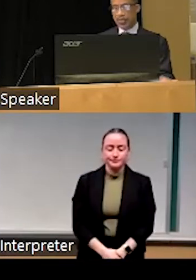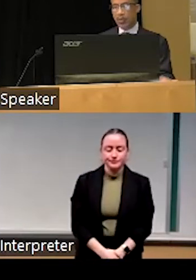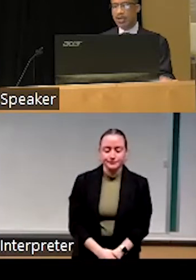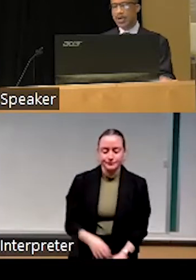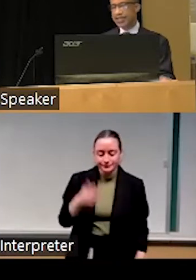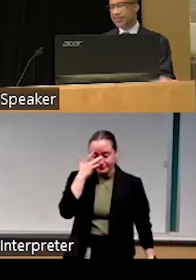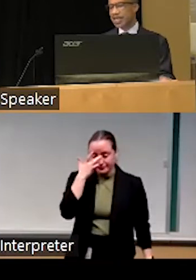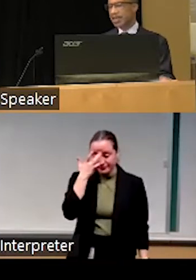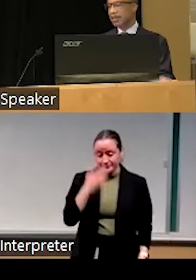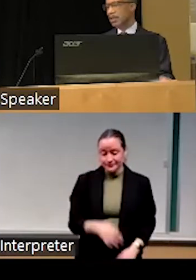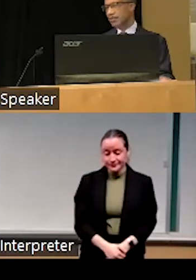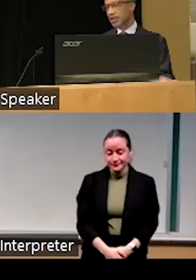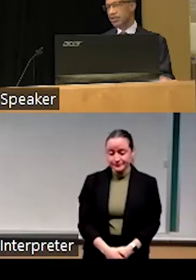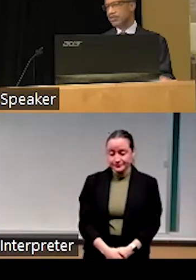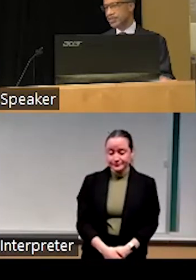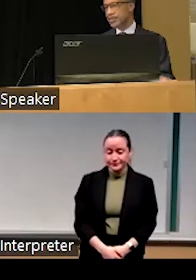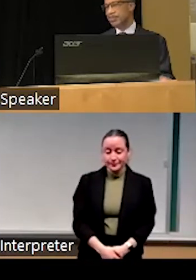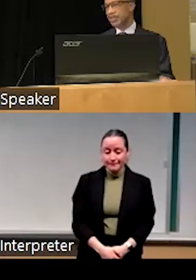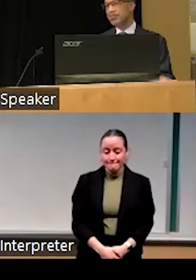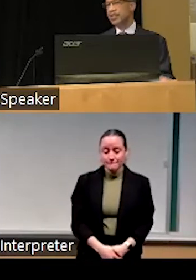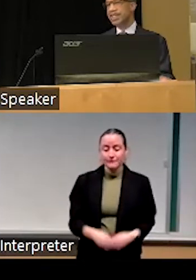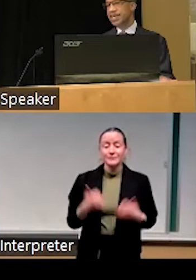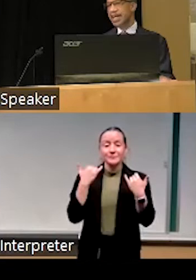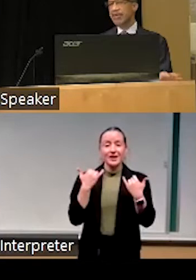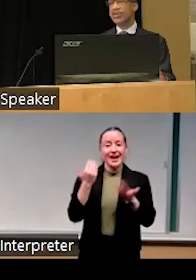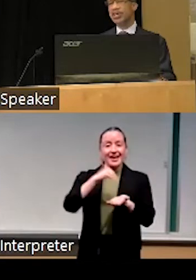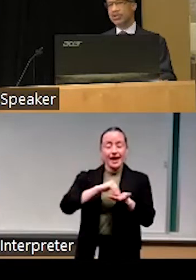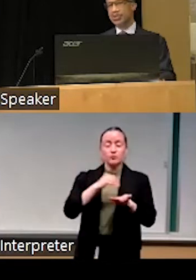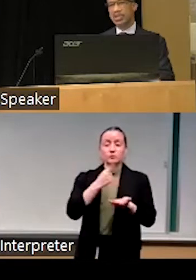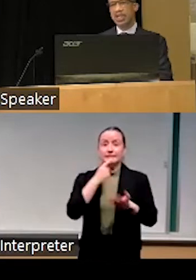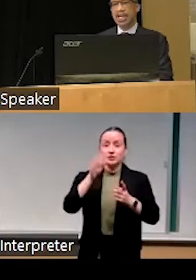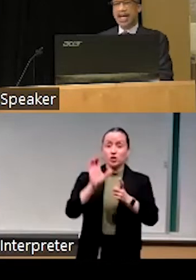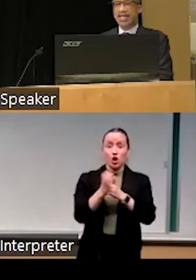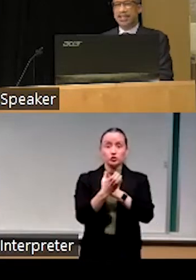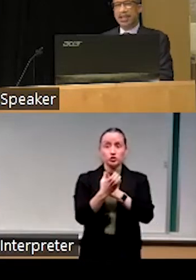one of the ways of thinking of culture very simply is that every culture has